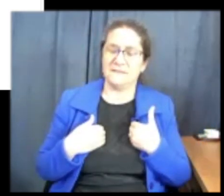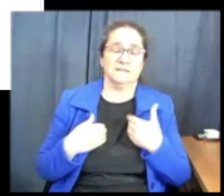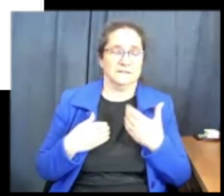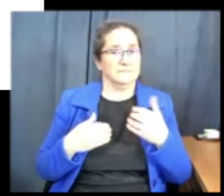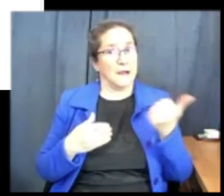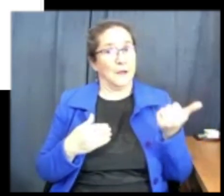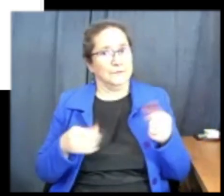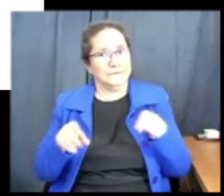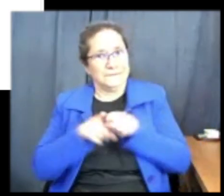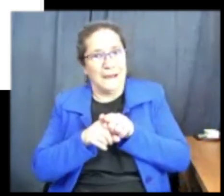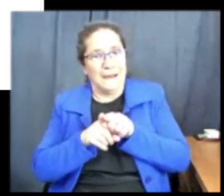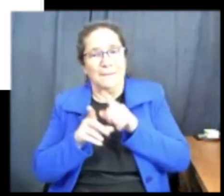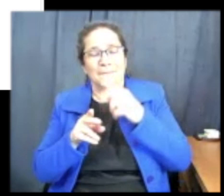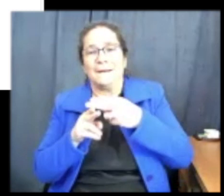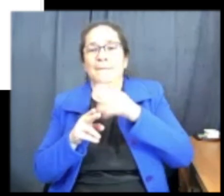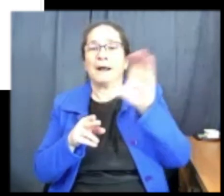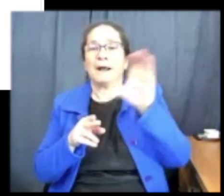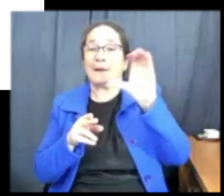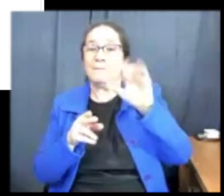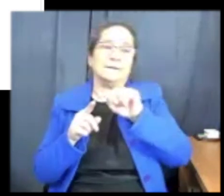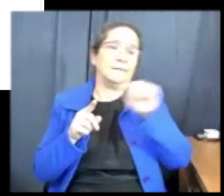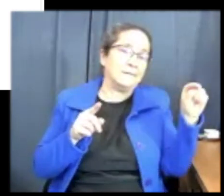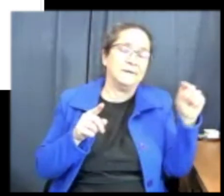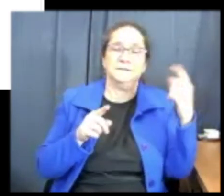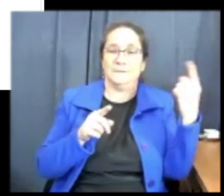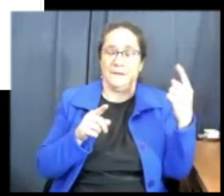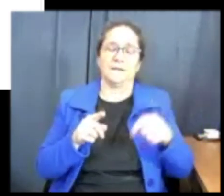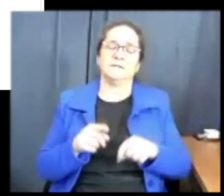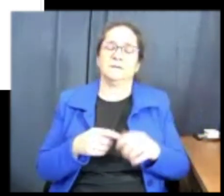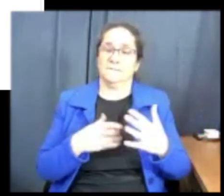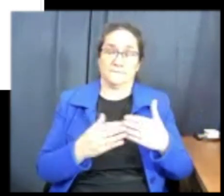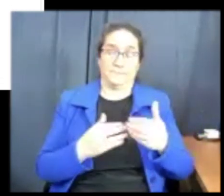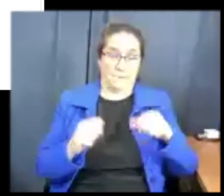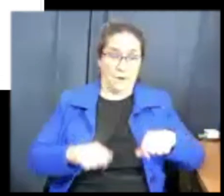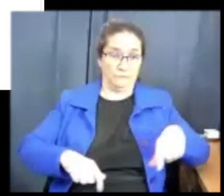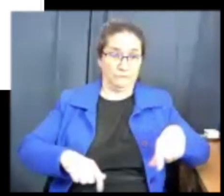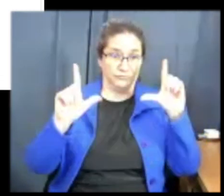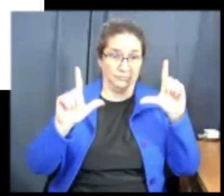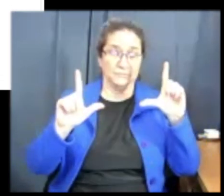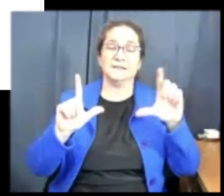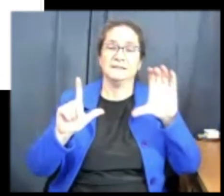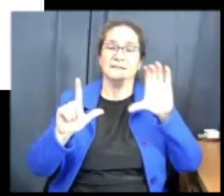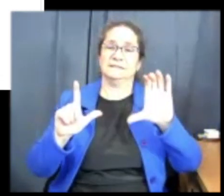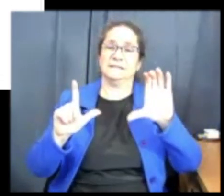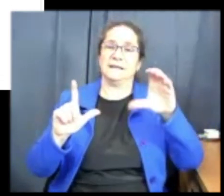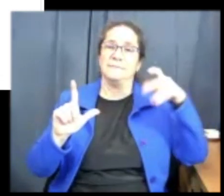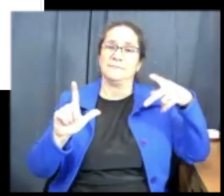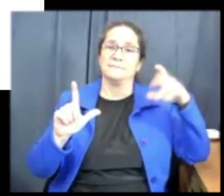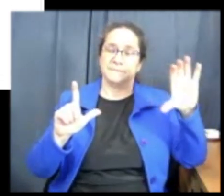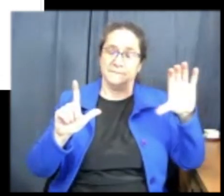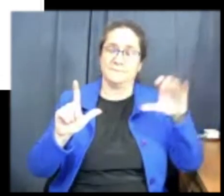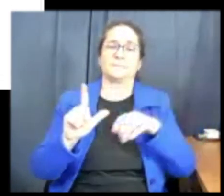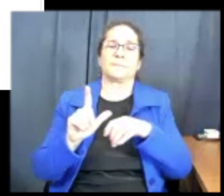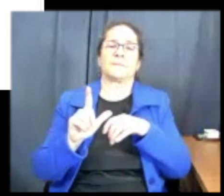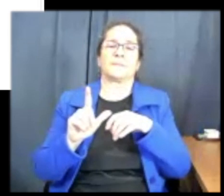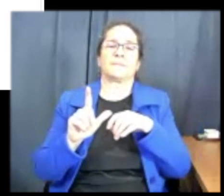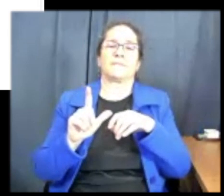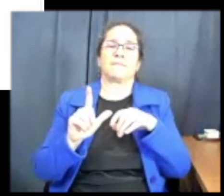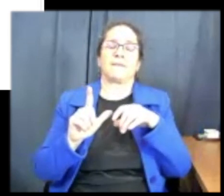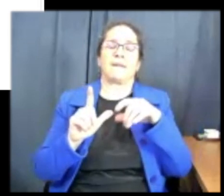and then we will go directly to that profile. So this is actually where we will be accessing the majority of the data